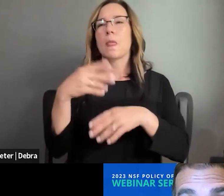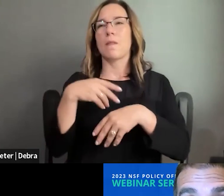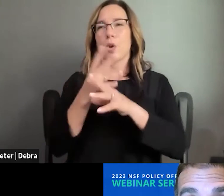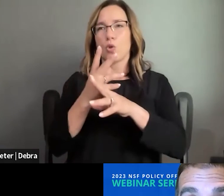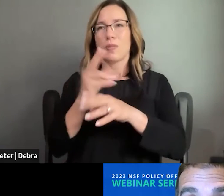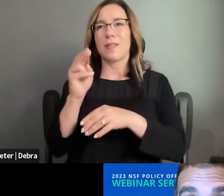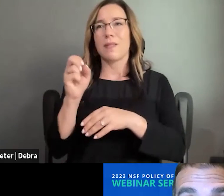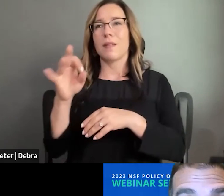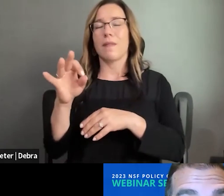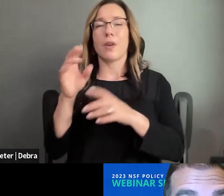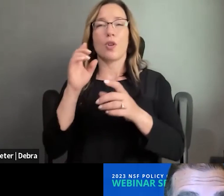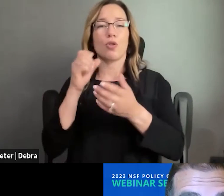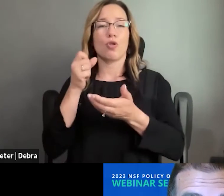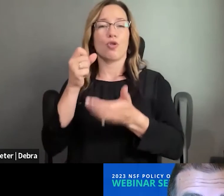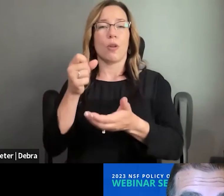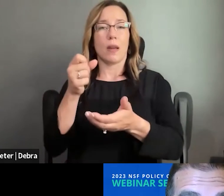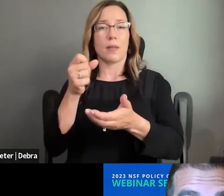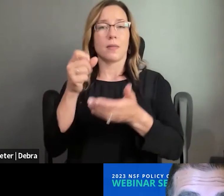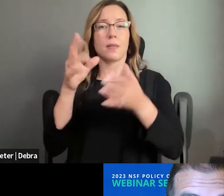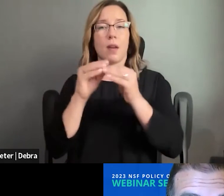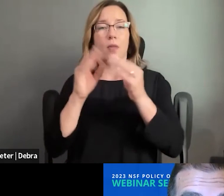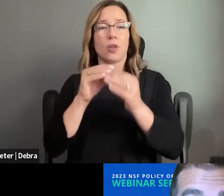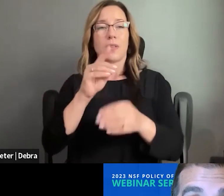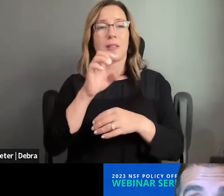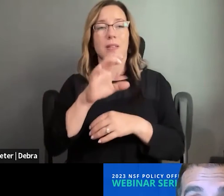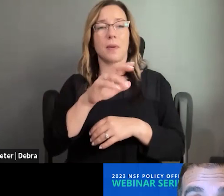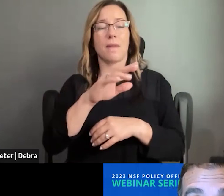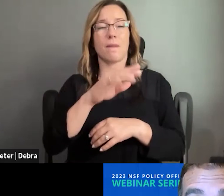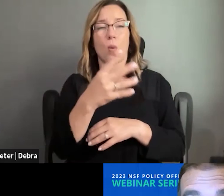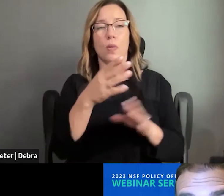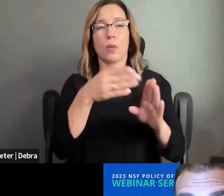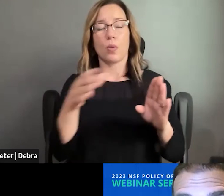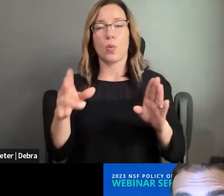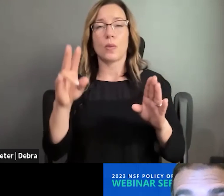scheduled to run December 4th through 7th. If you haven't done so already,